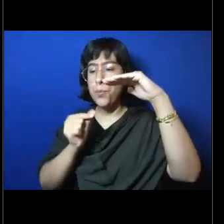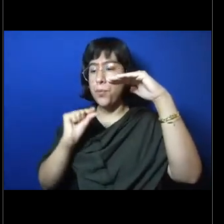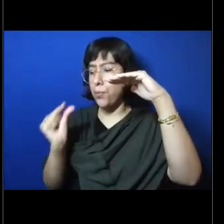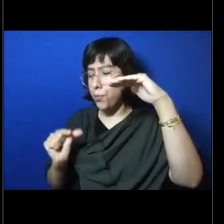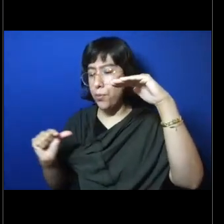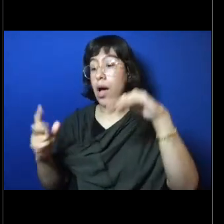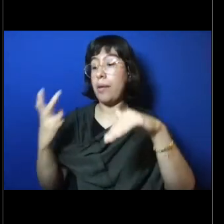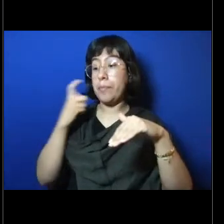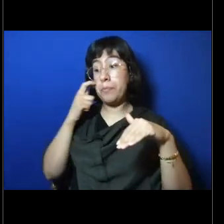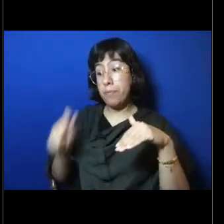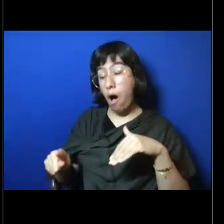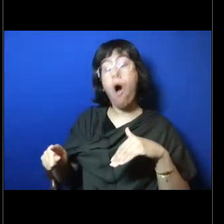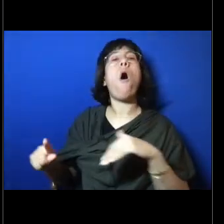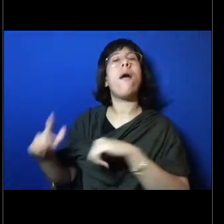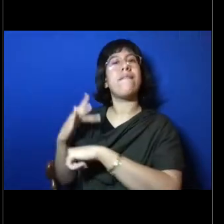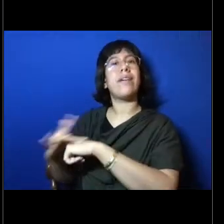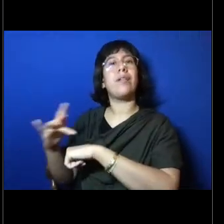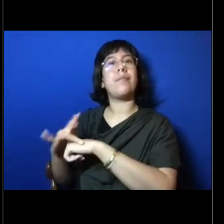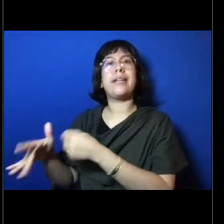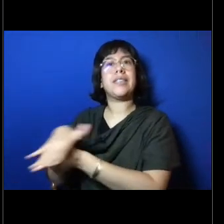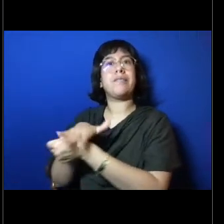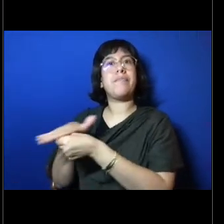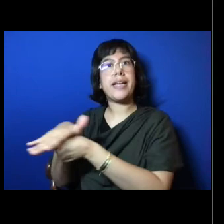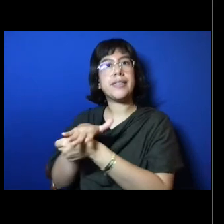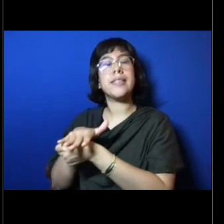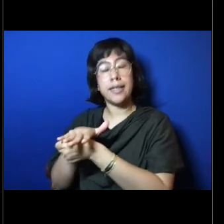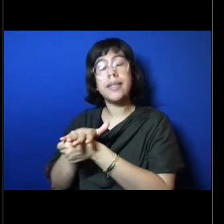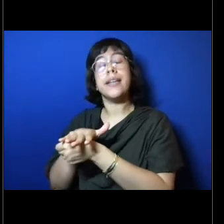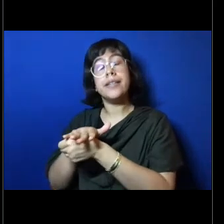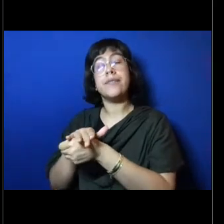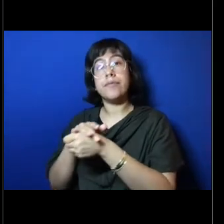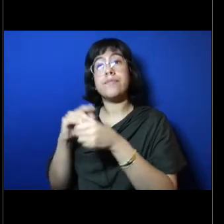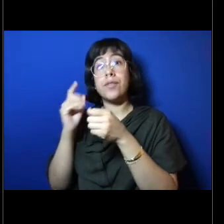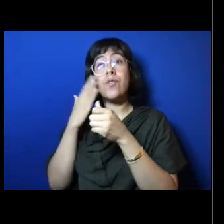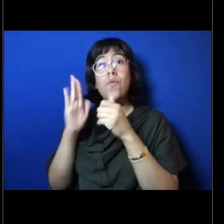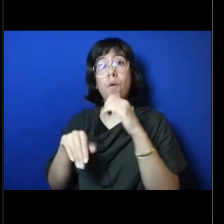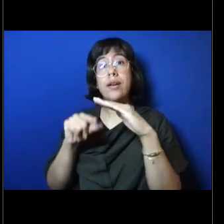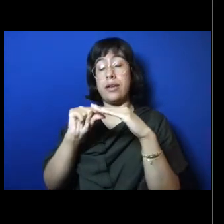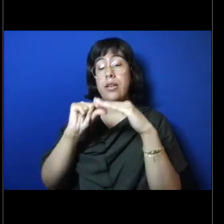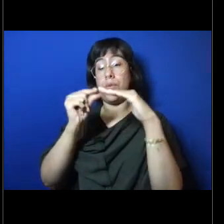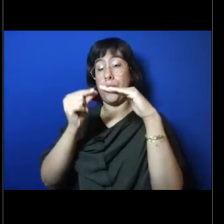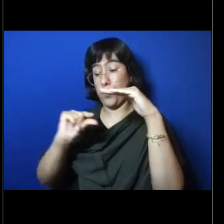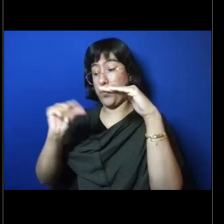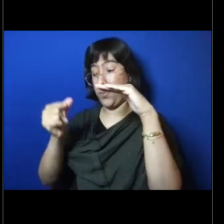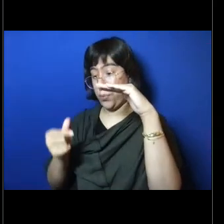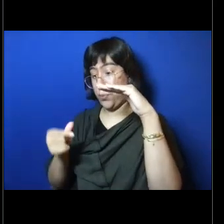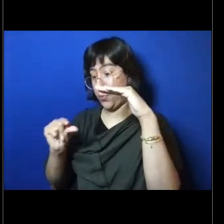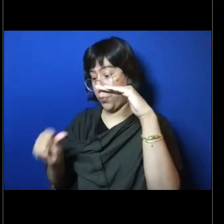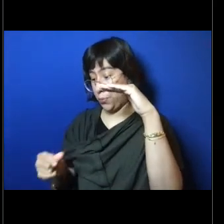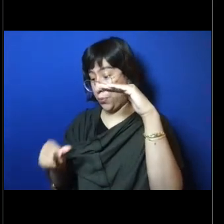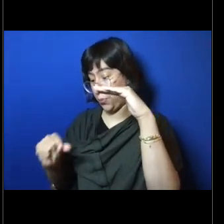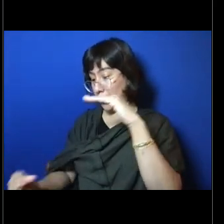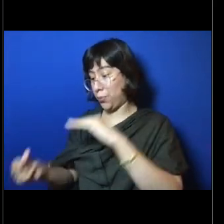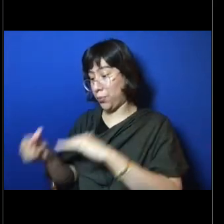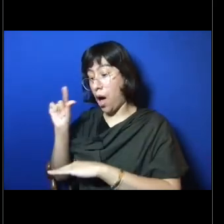and that point where they come out of the water and land on the bottom and start growing, that's what we call recruitment.